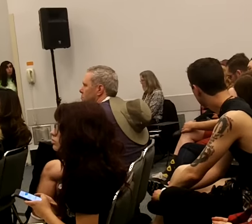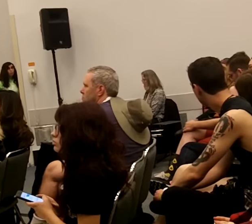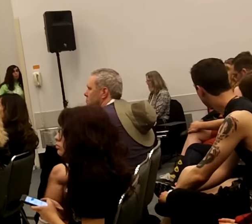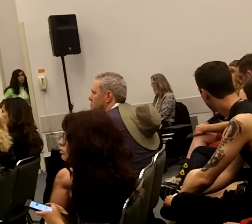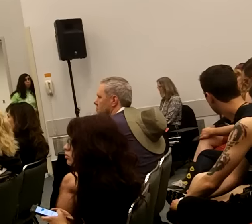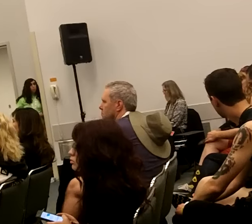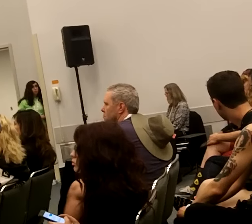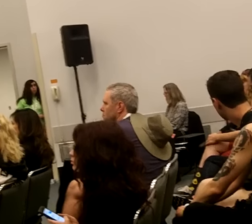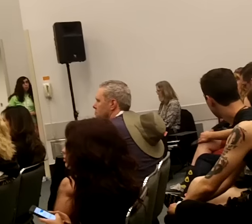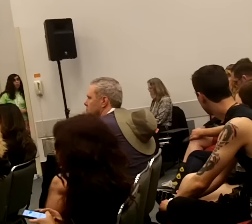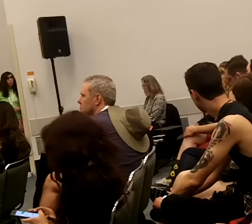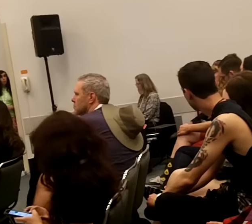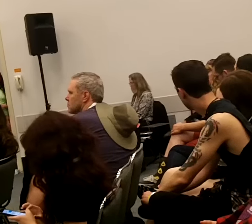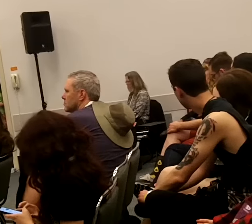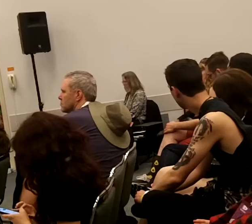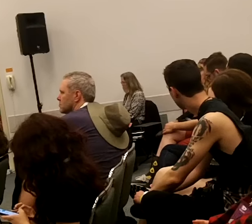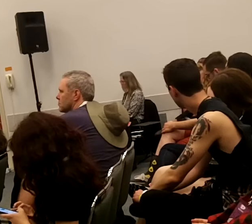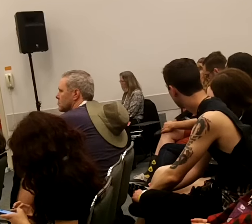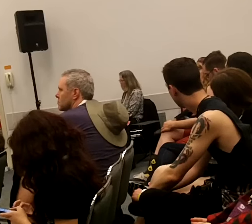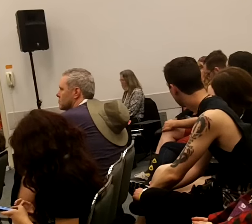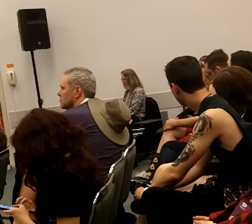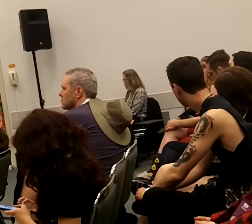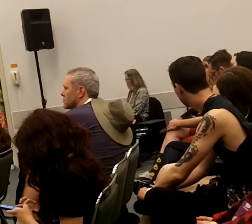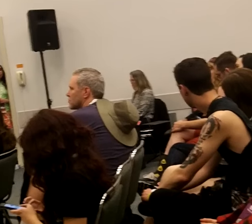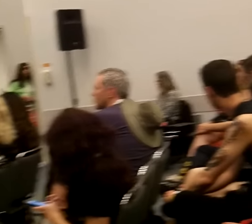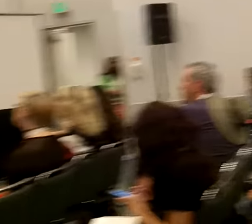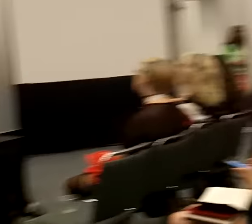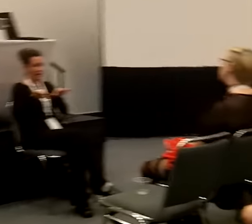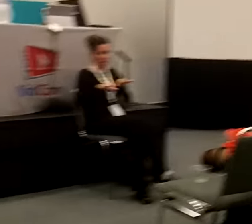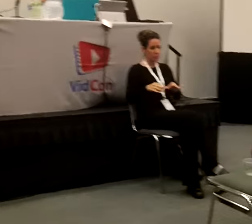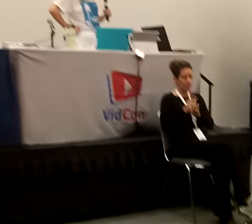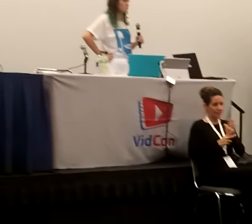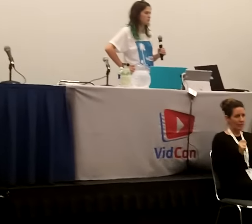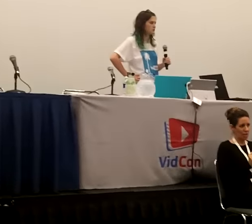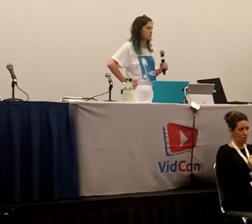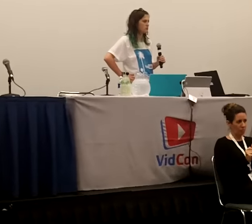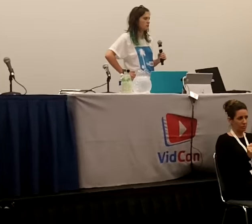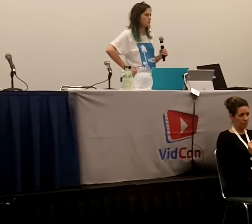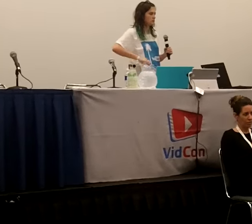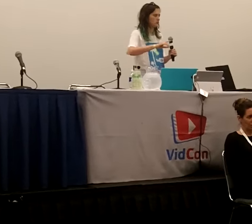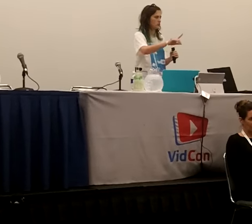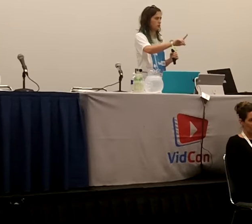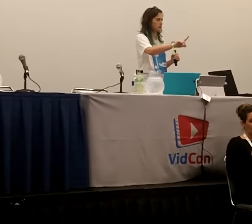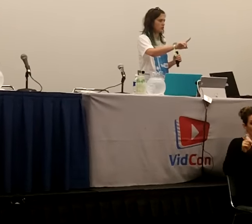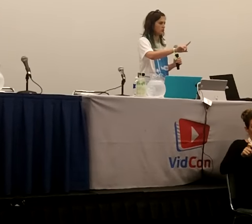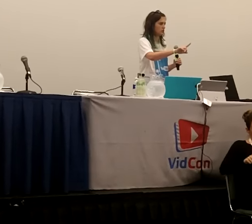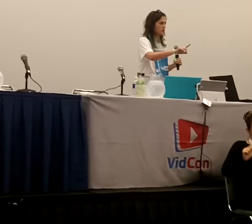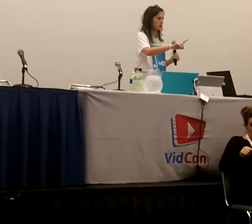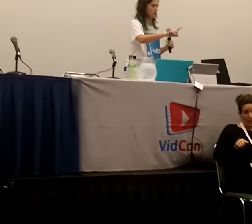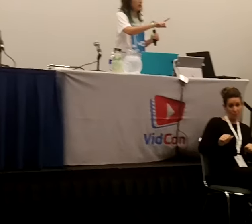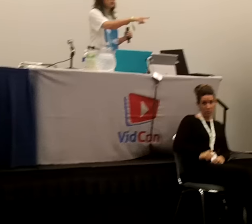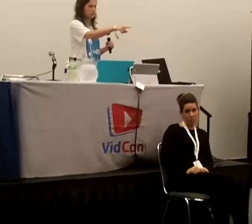But I don't believe you can search by captioned videos. You should be able to.